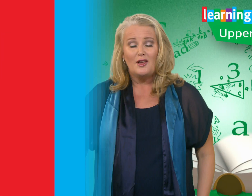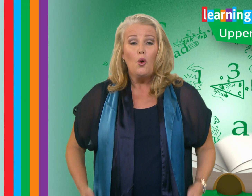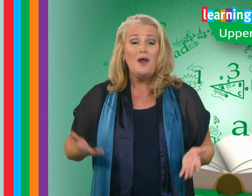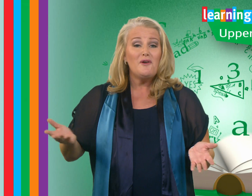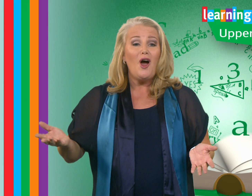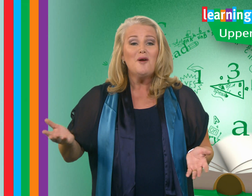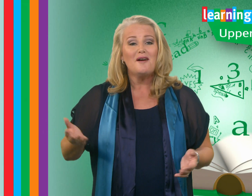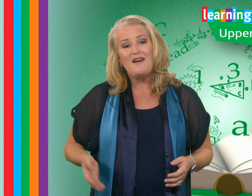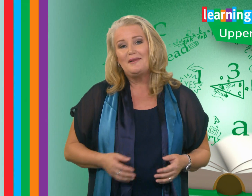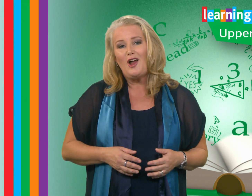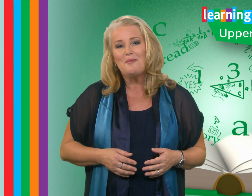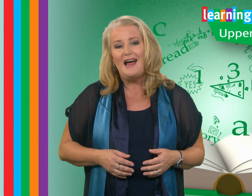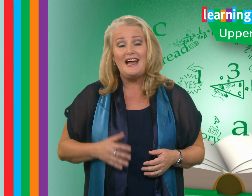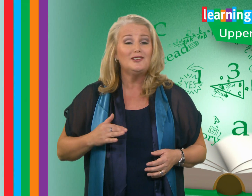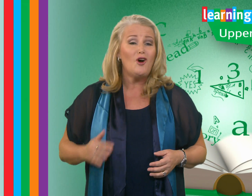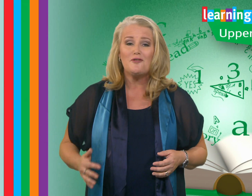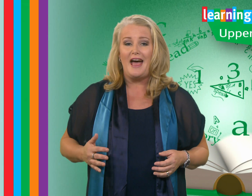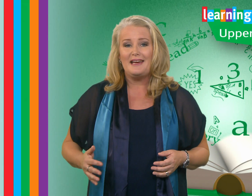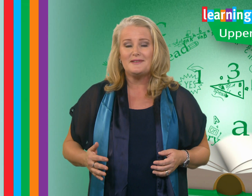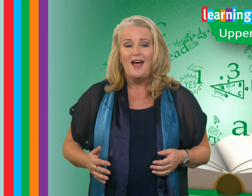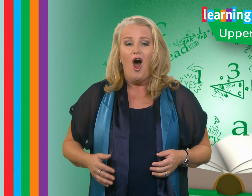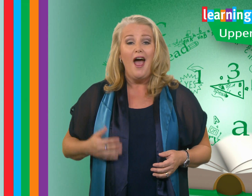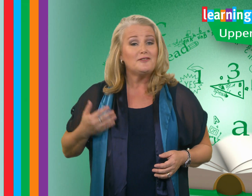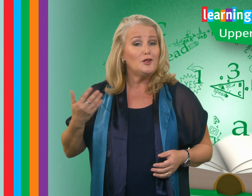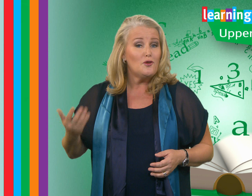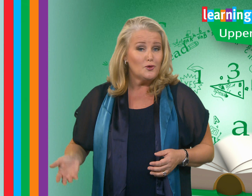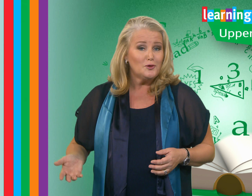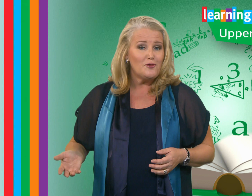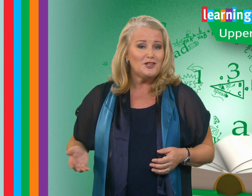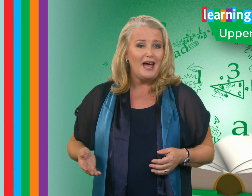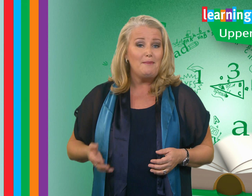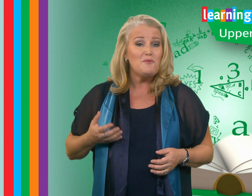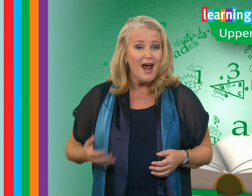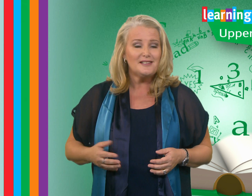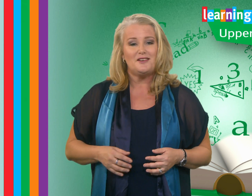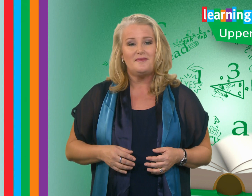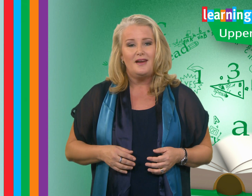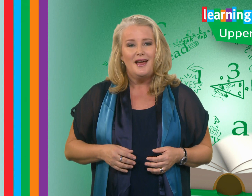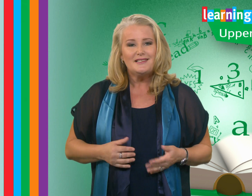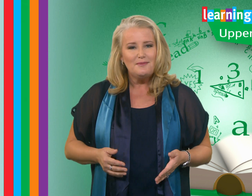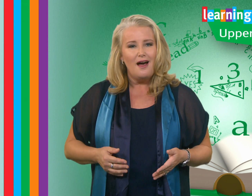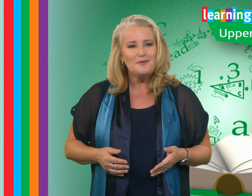When we're at home, my family and I play a lot of games. I have to learn the rules for each game, and practise them. Sometimes,